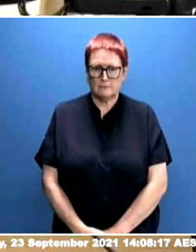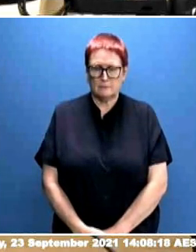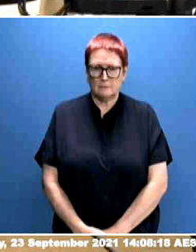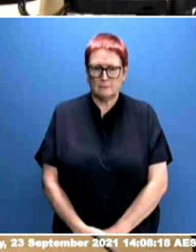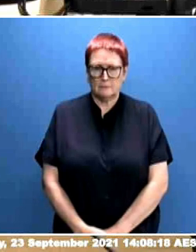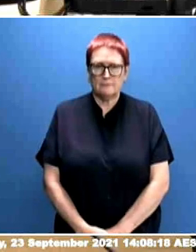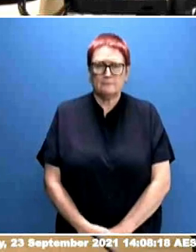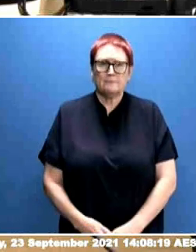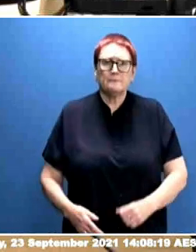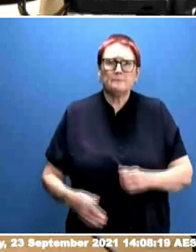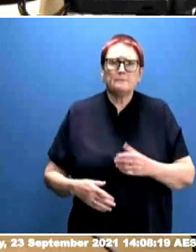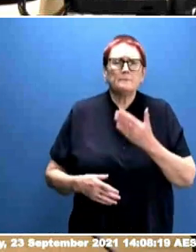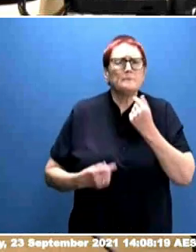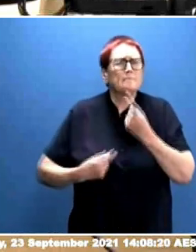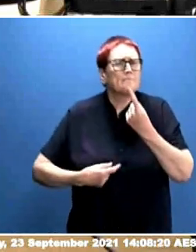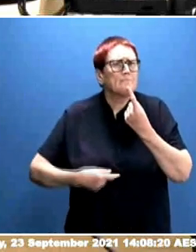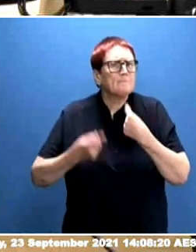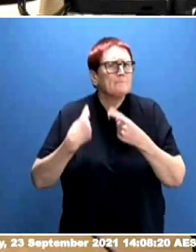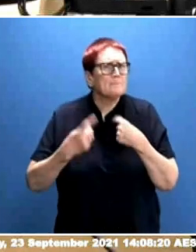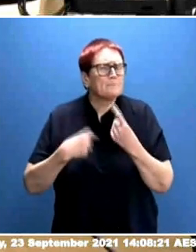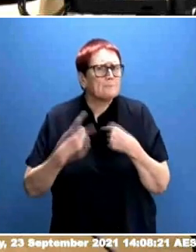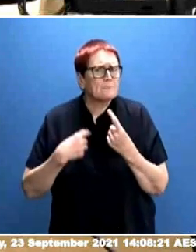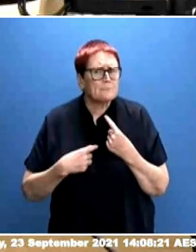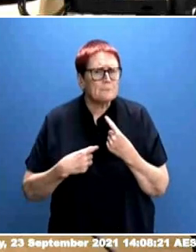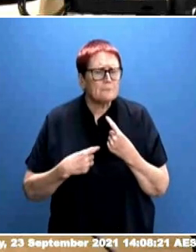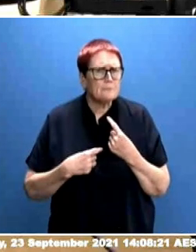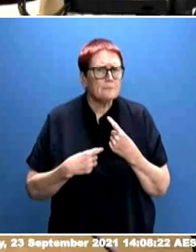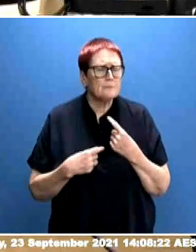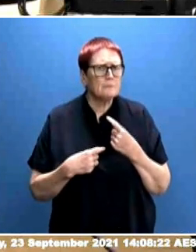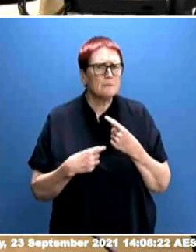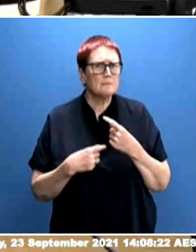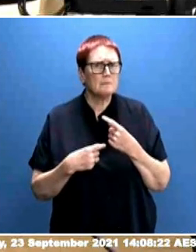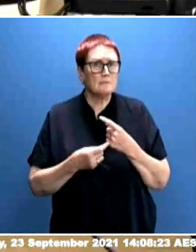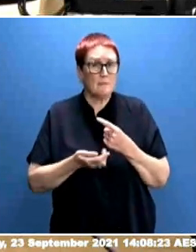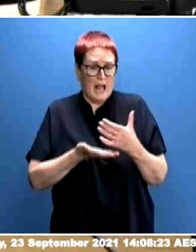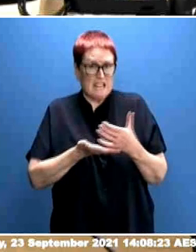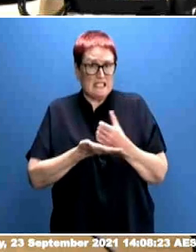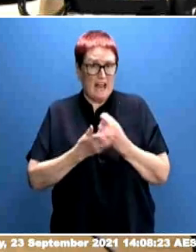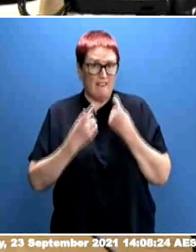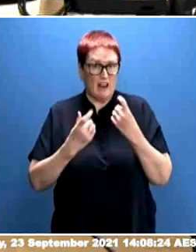If you could tell us, please, Ms Kerr, about the Safe Care House and